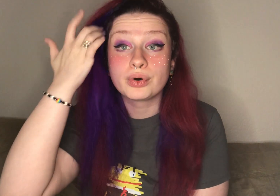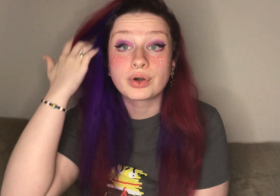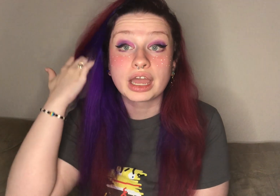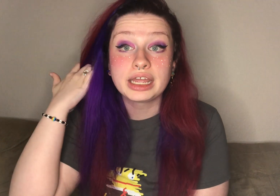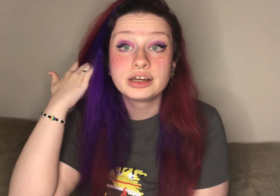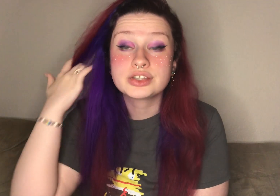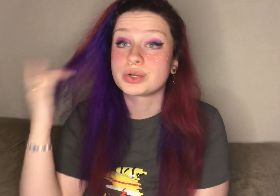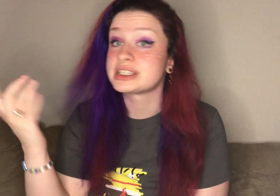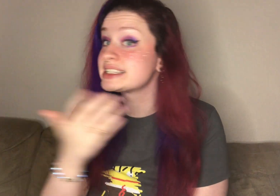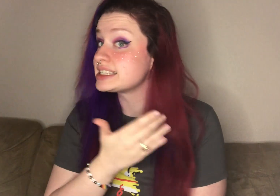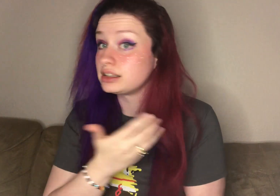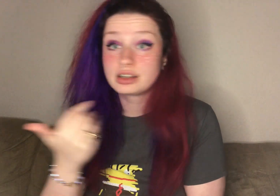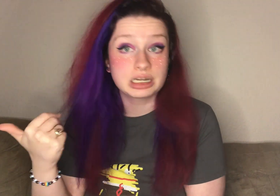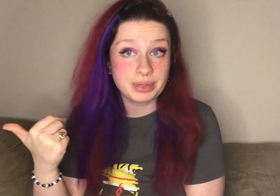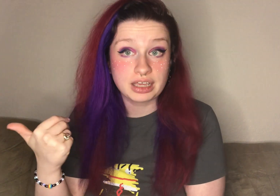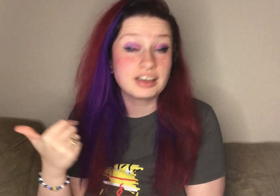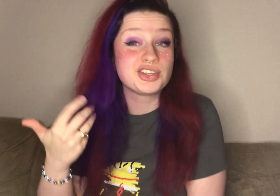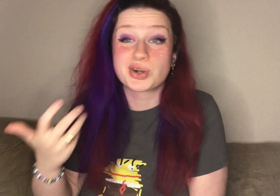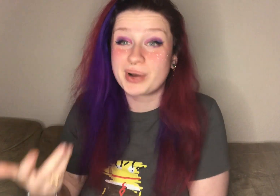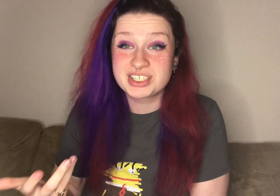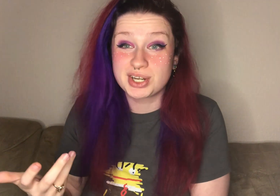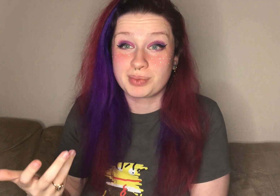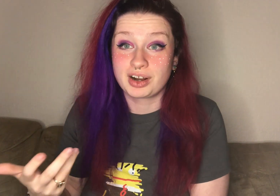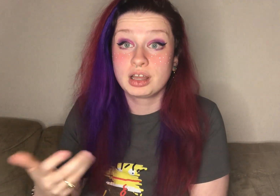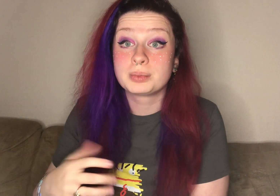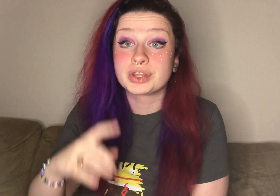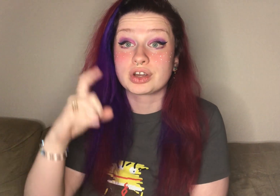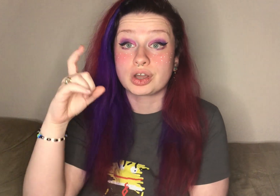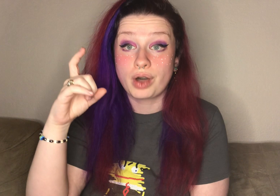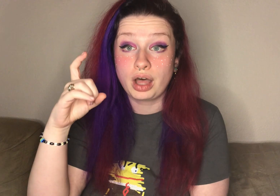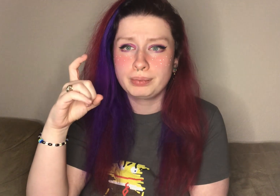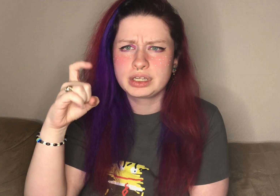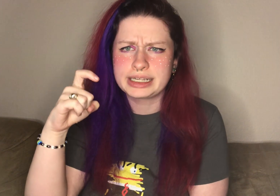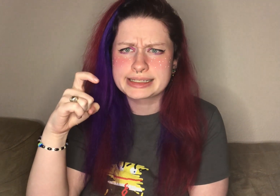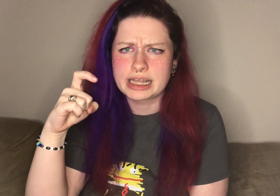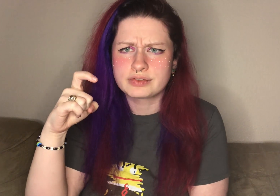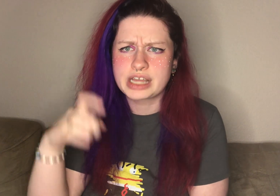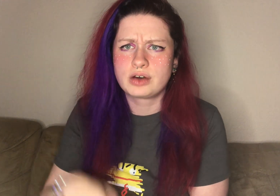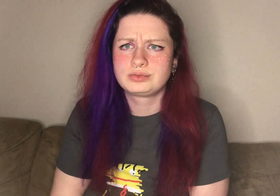okay so it's still going to be your question mark but they're going to go up instead of down